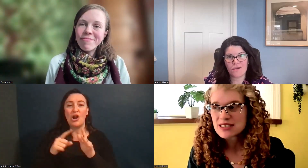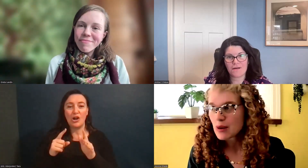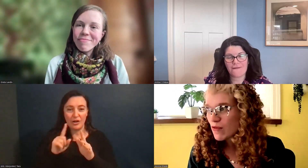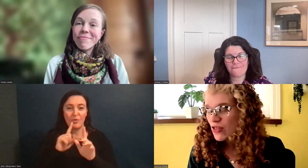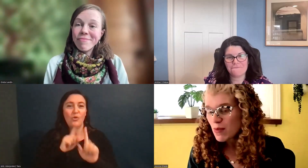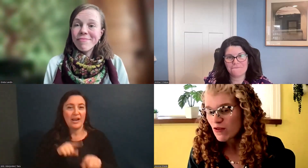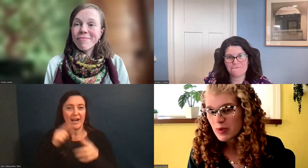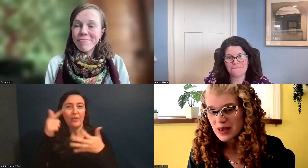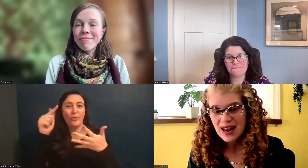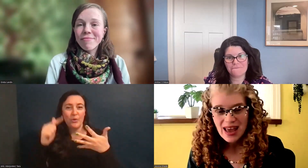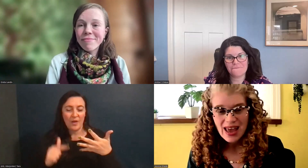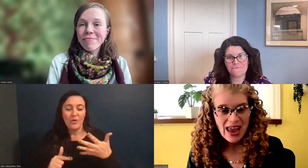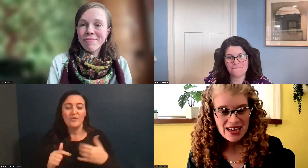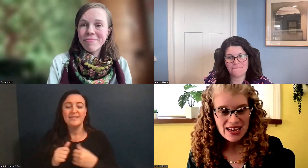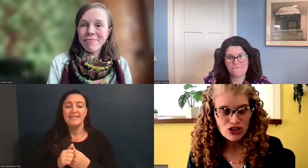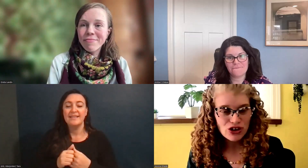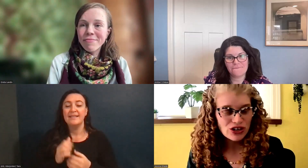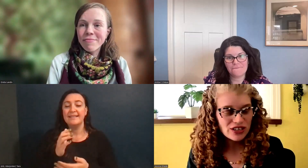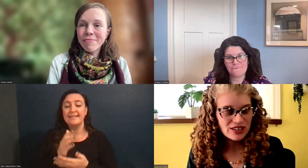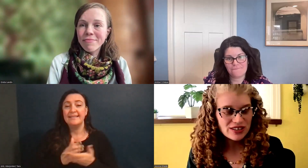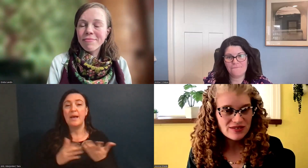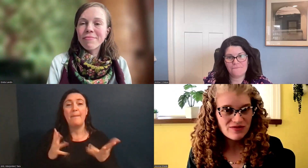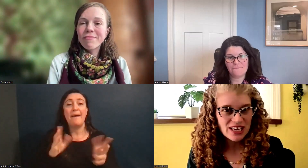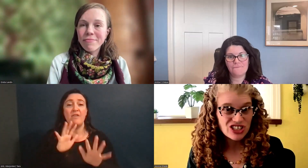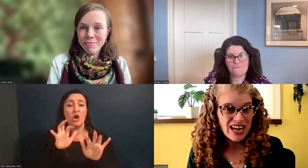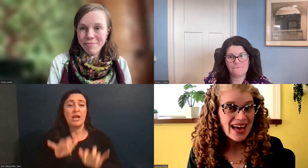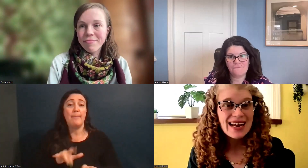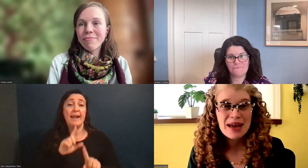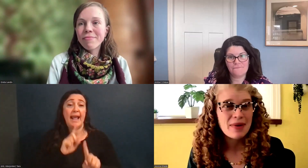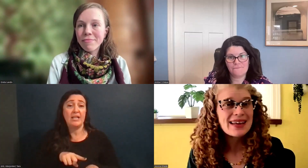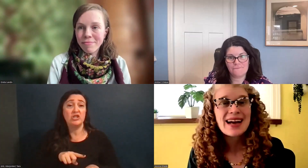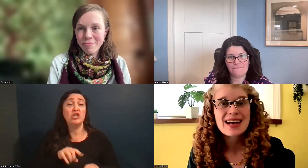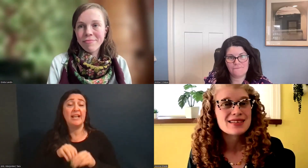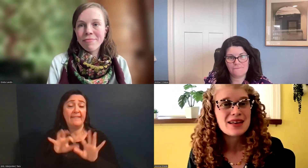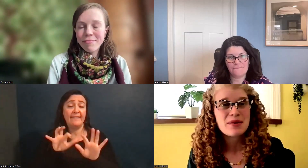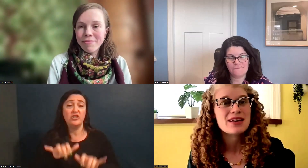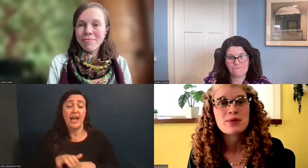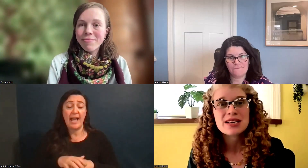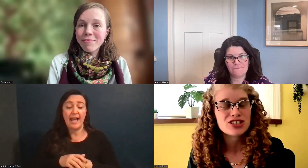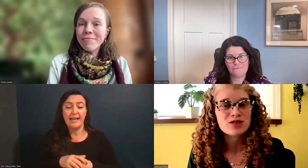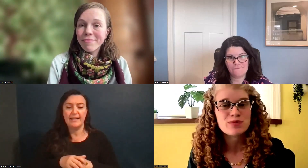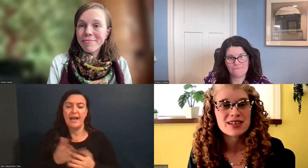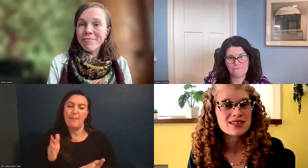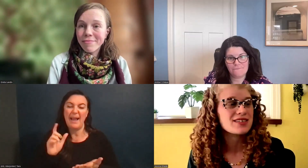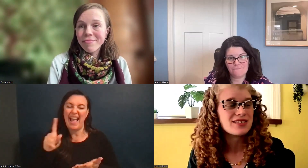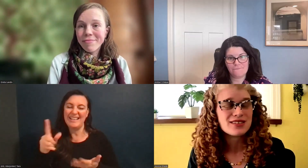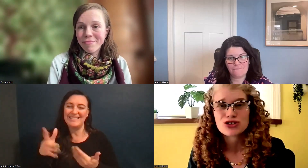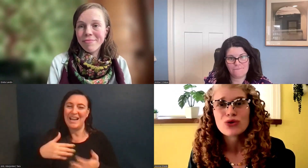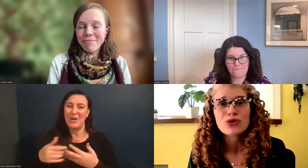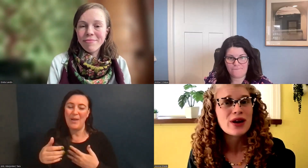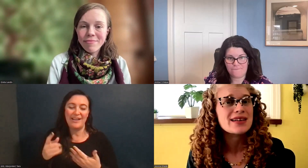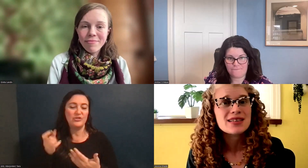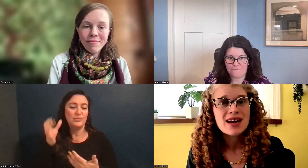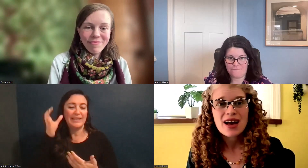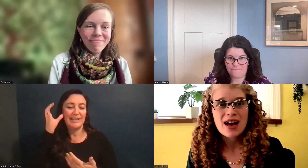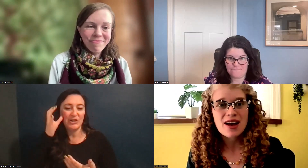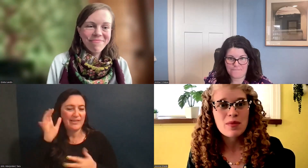Some of them have been answered via chat. I might ask them anyways just because they're so great.